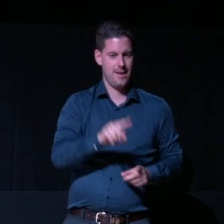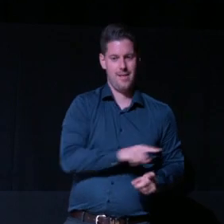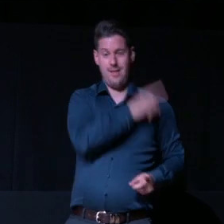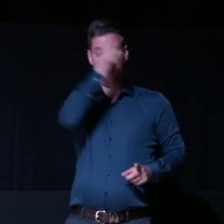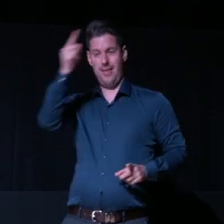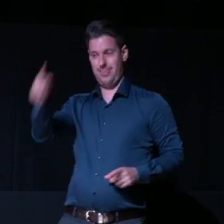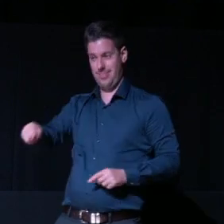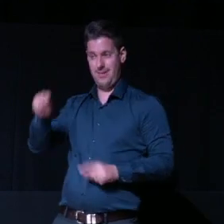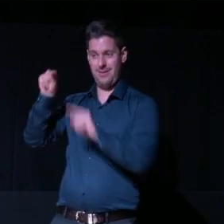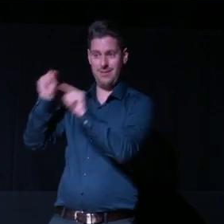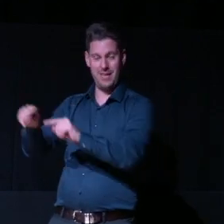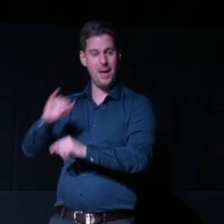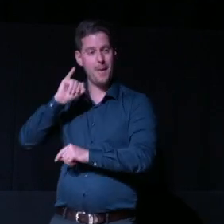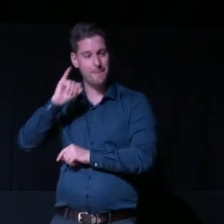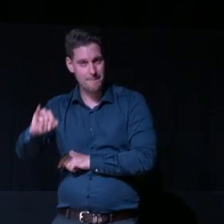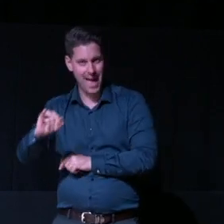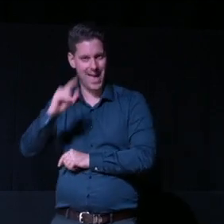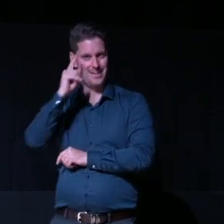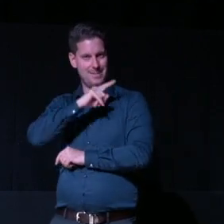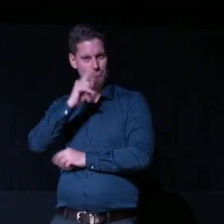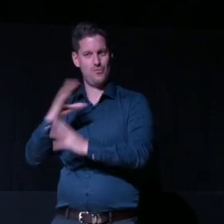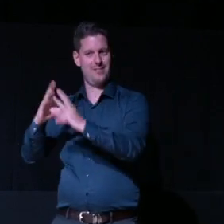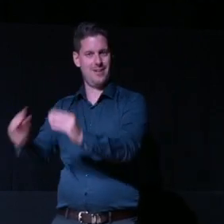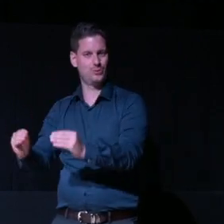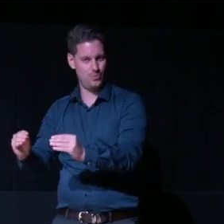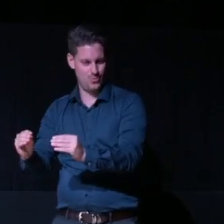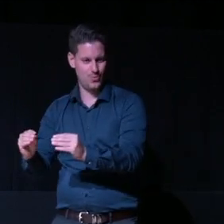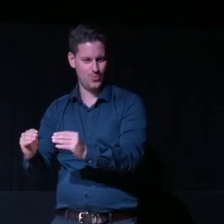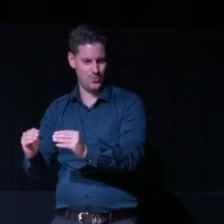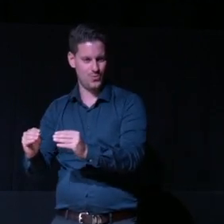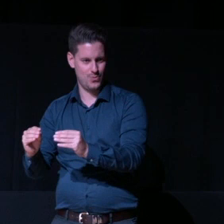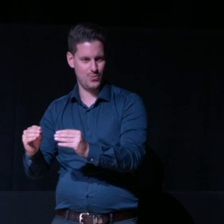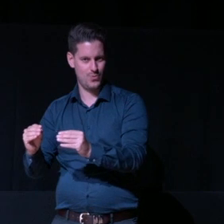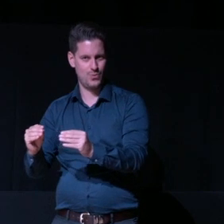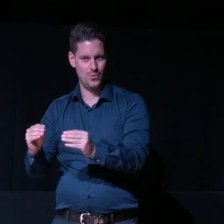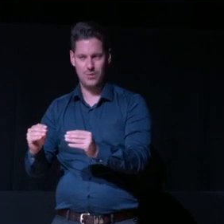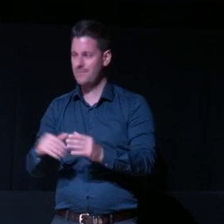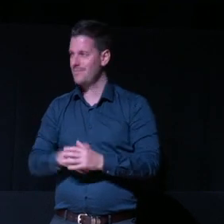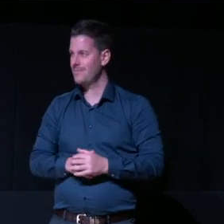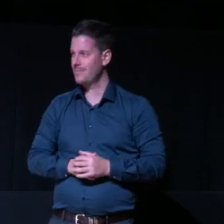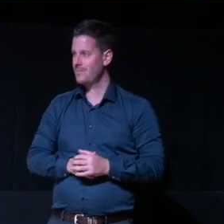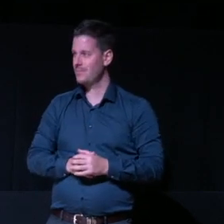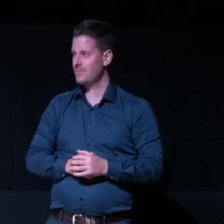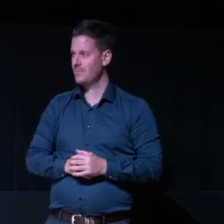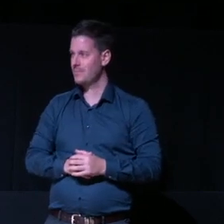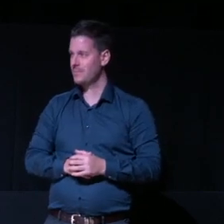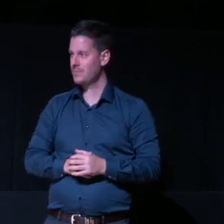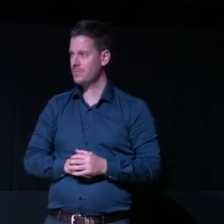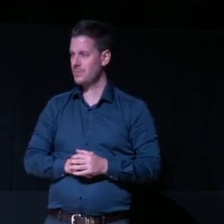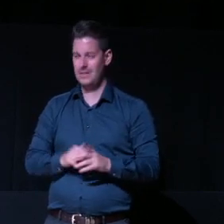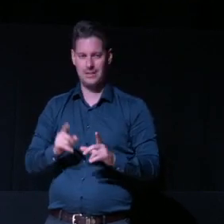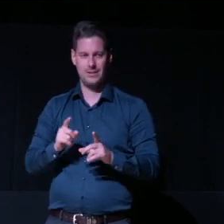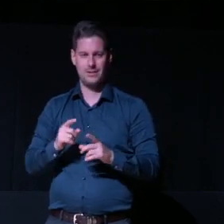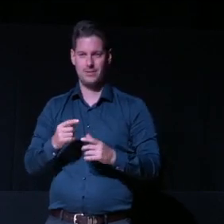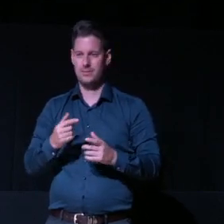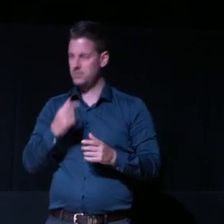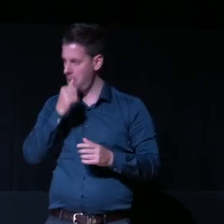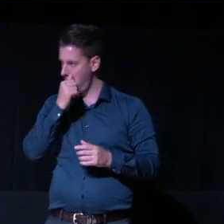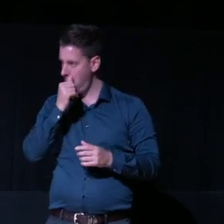more important is like bad natured people being cancelled like has the effects of of being held